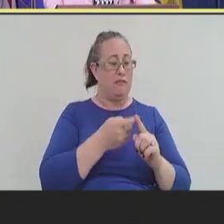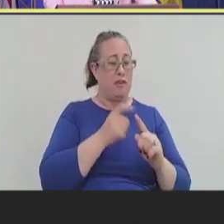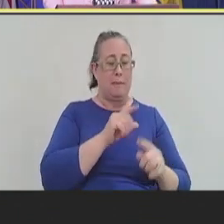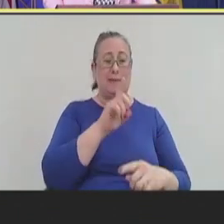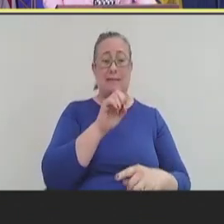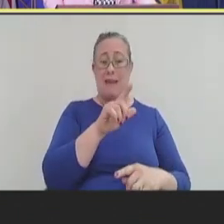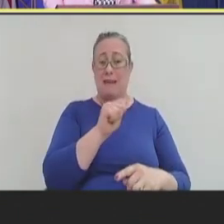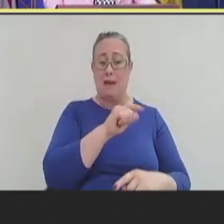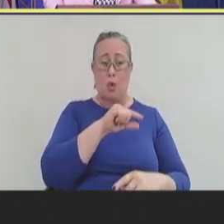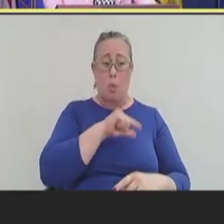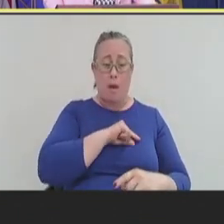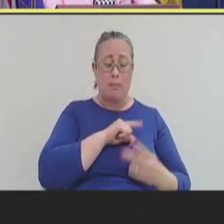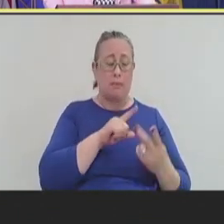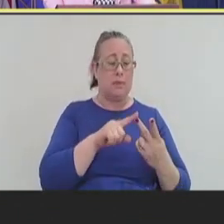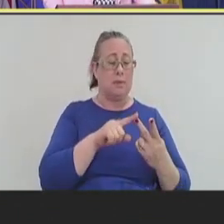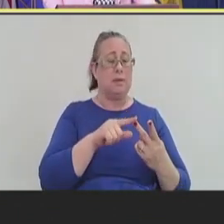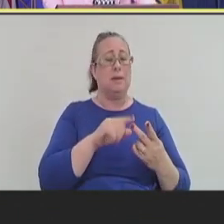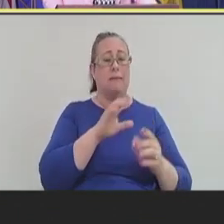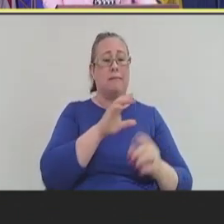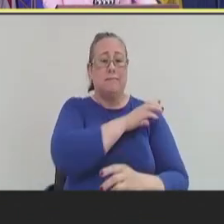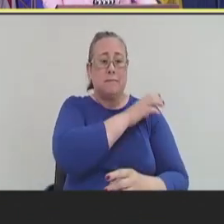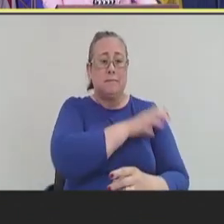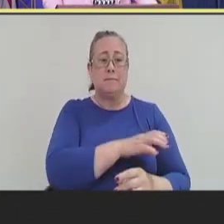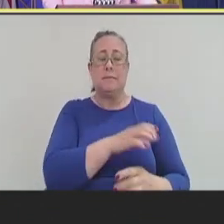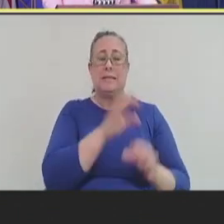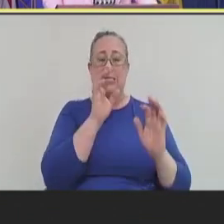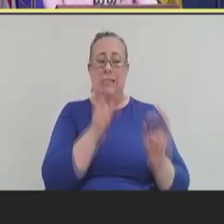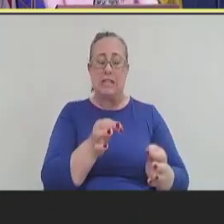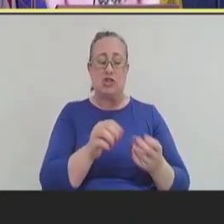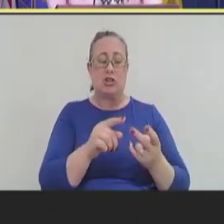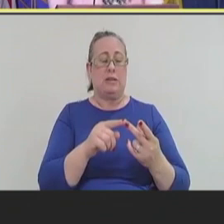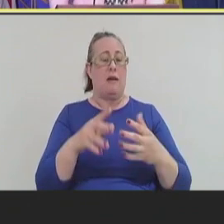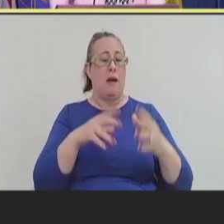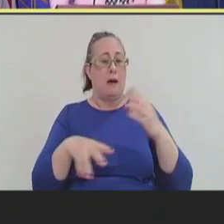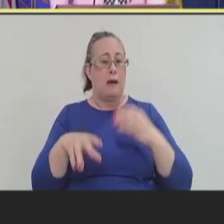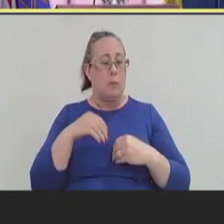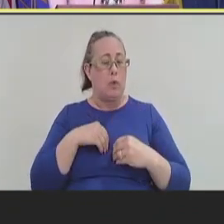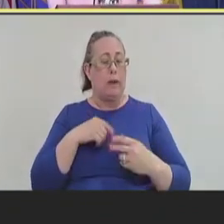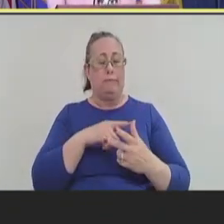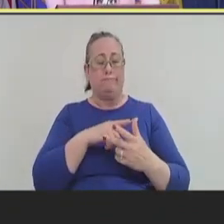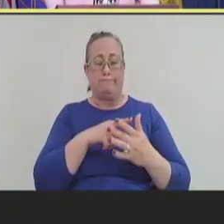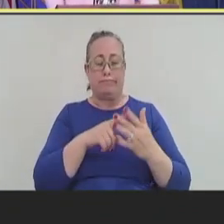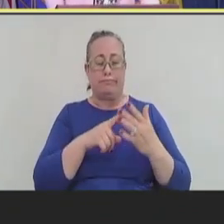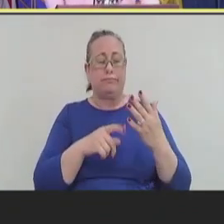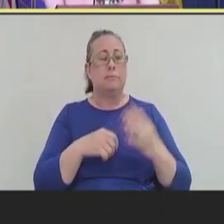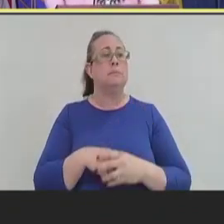to clinical decision support, as well as the onboarding components. It is not all-encompassing